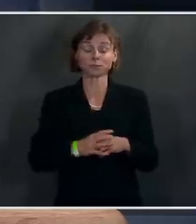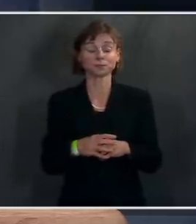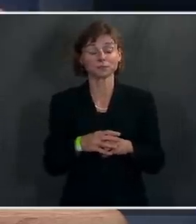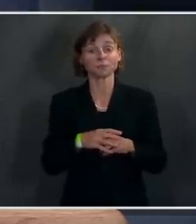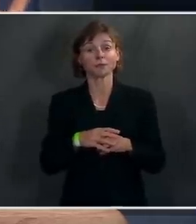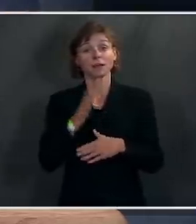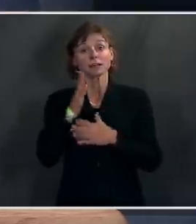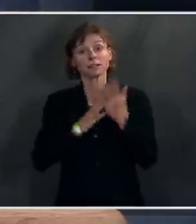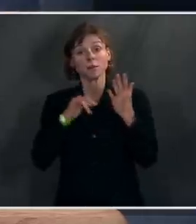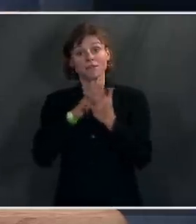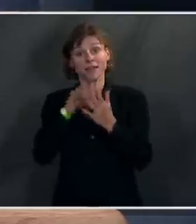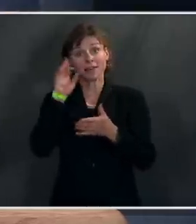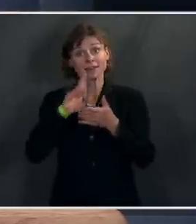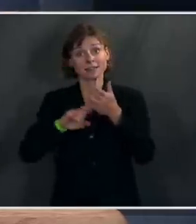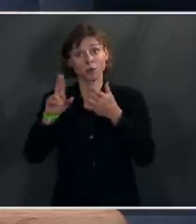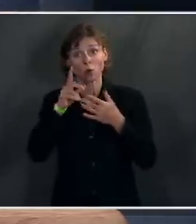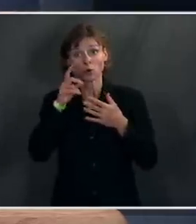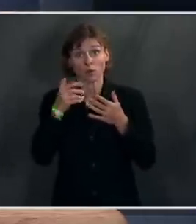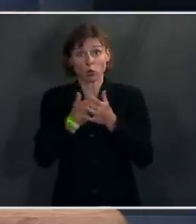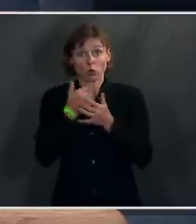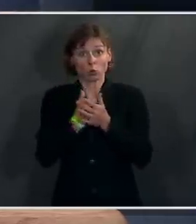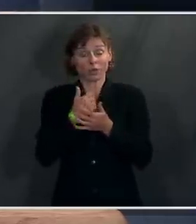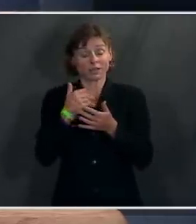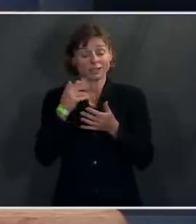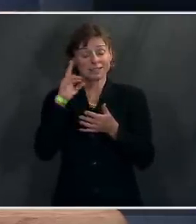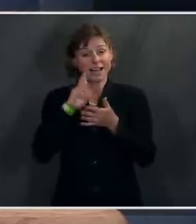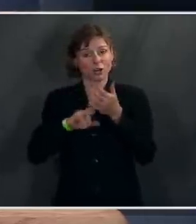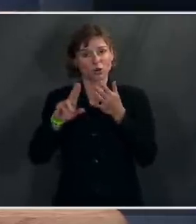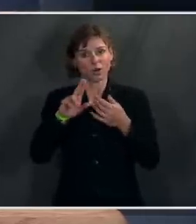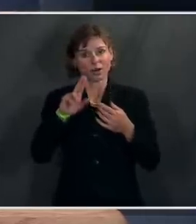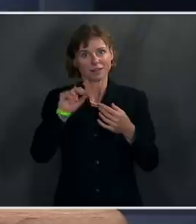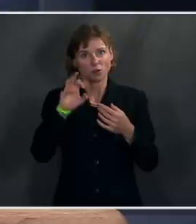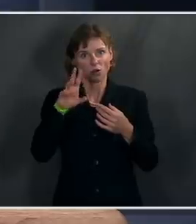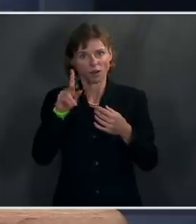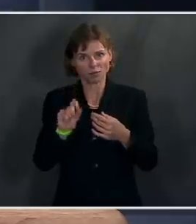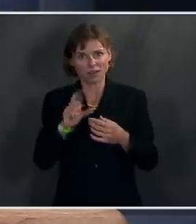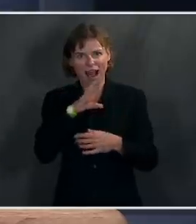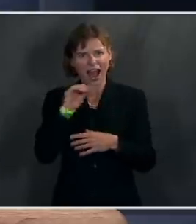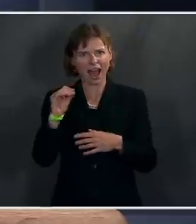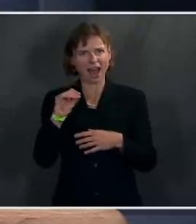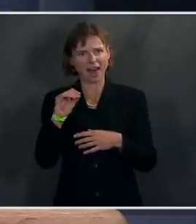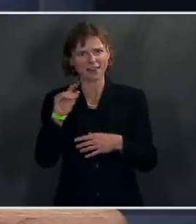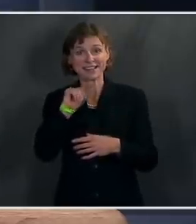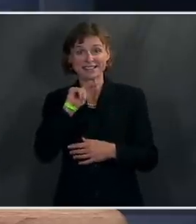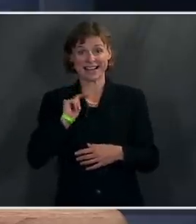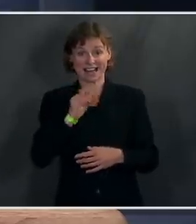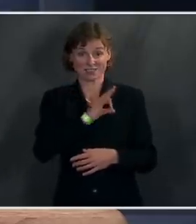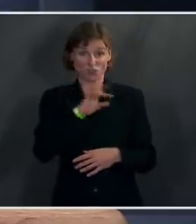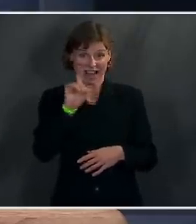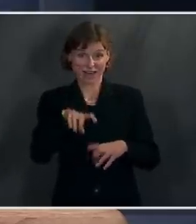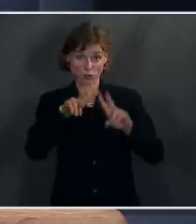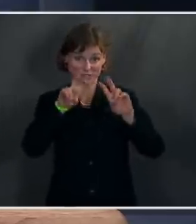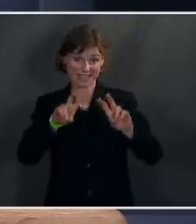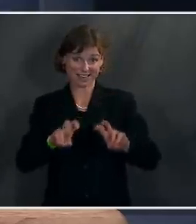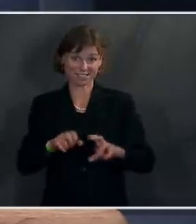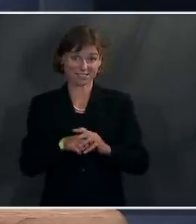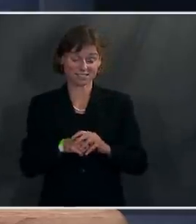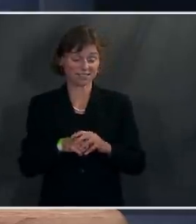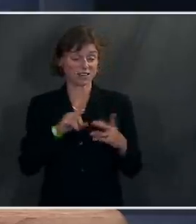newly confirmed Secretary Mayorkas and the task force will have to assess is. And it will be a case by case.